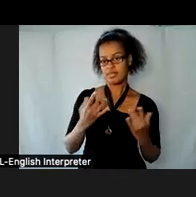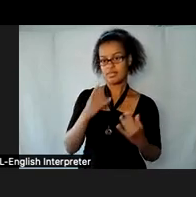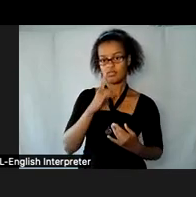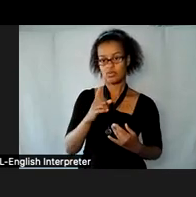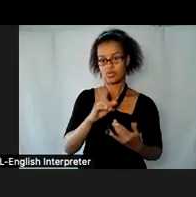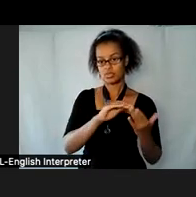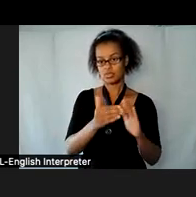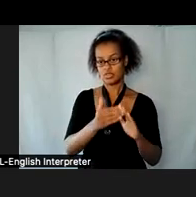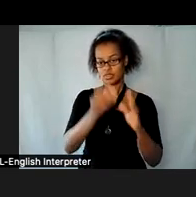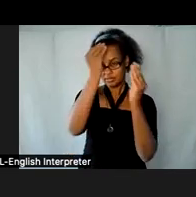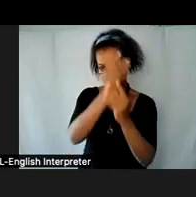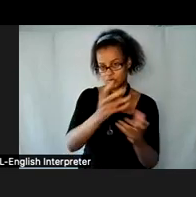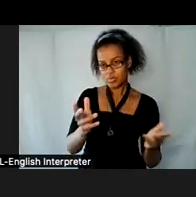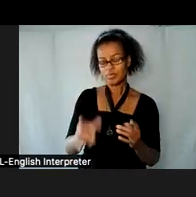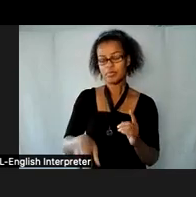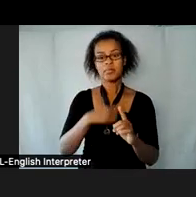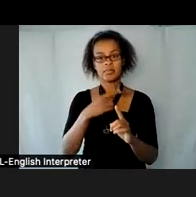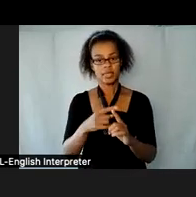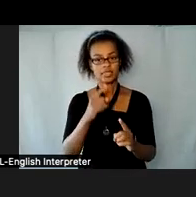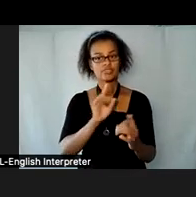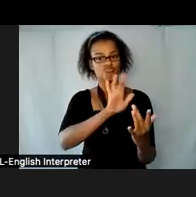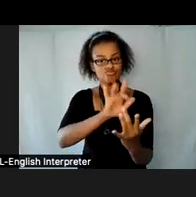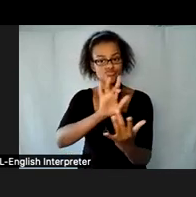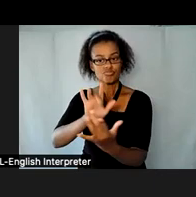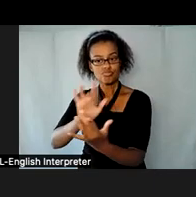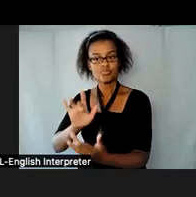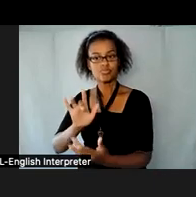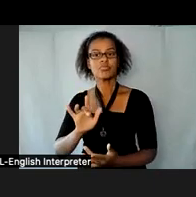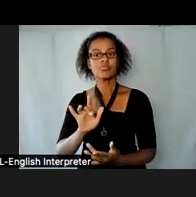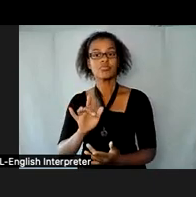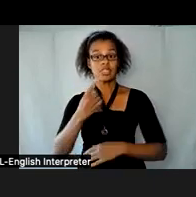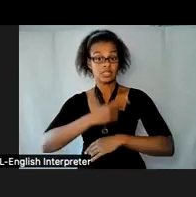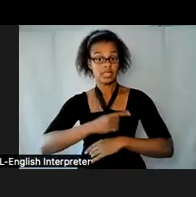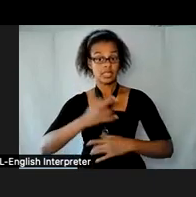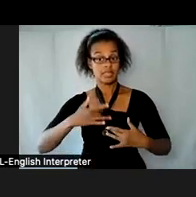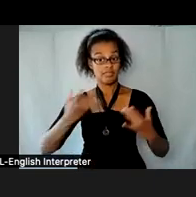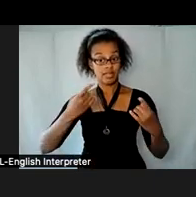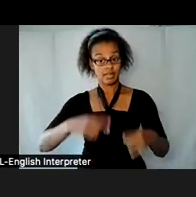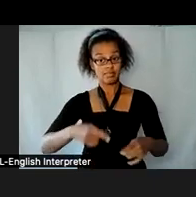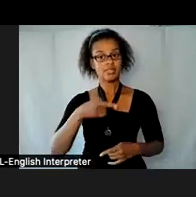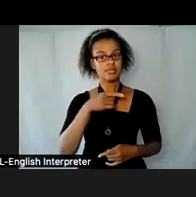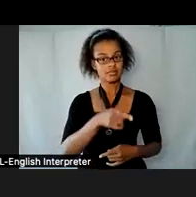and attending the day of the event to a welcome people to your to the community.